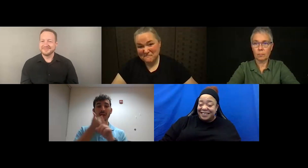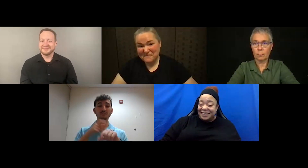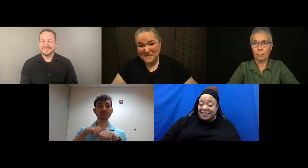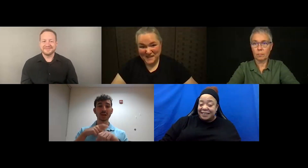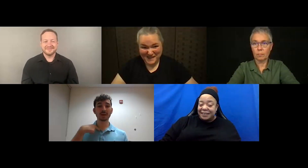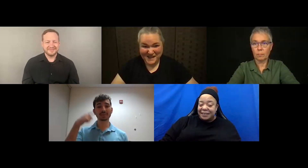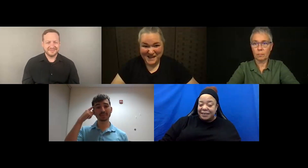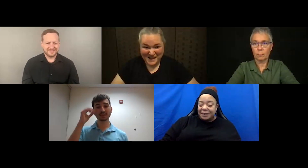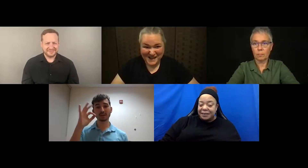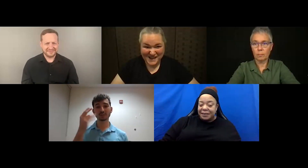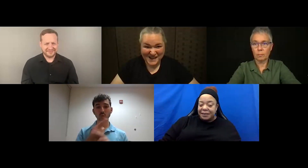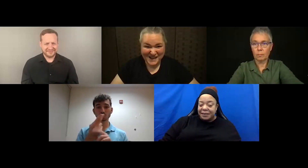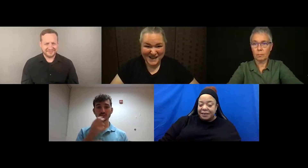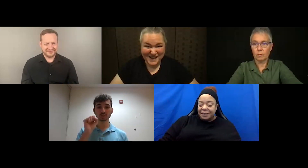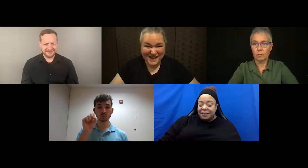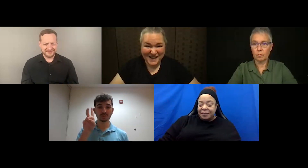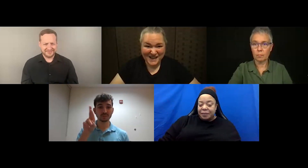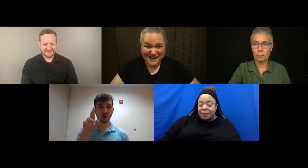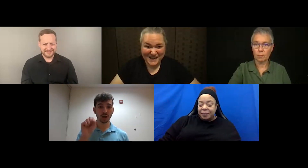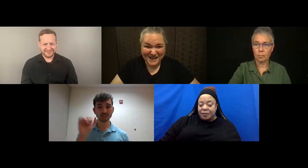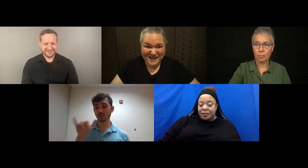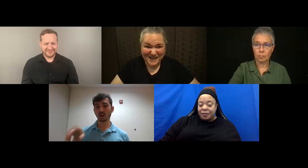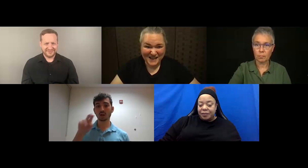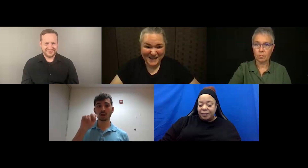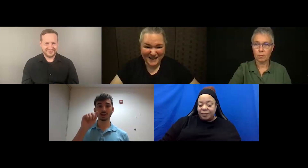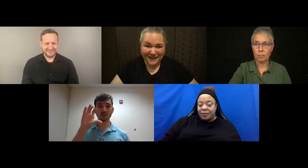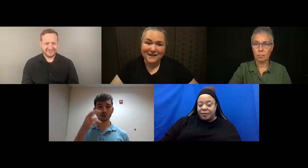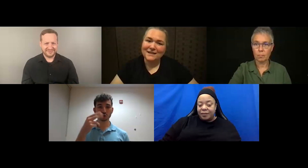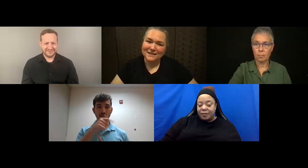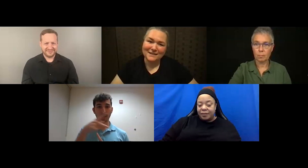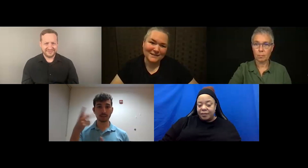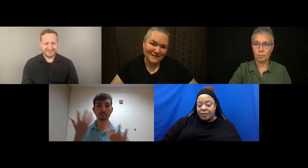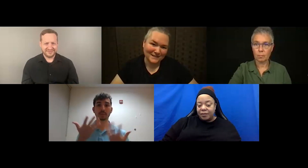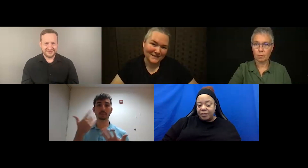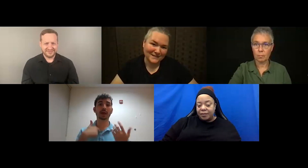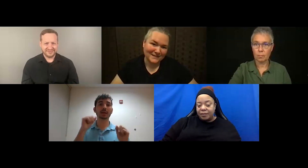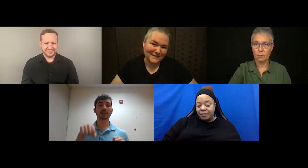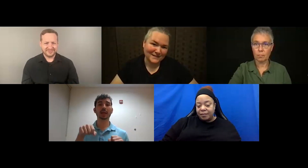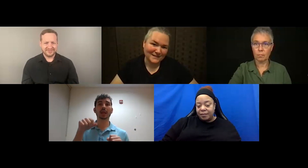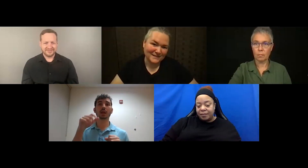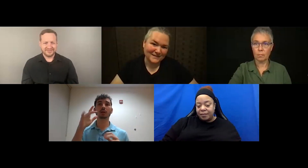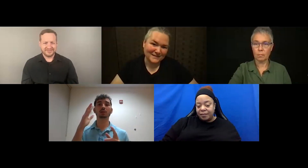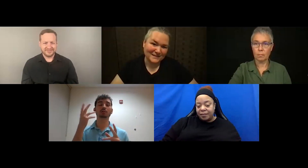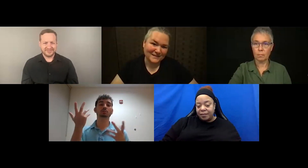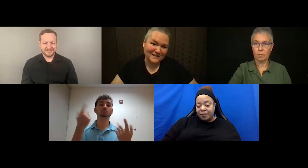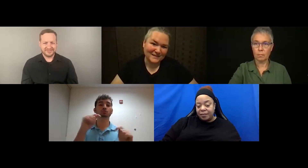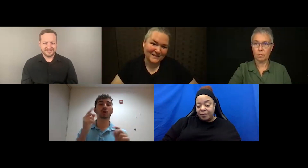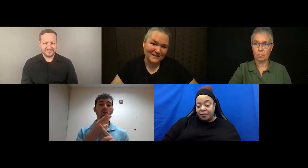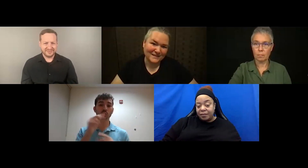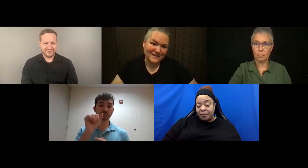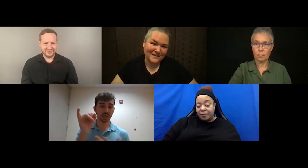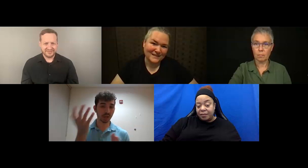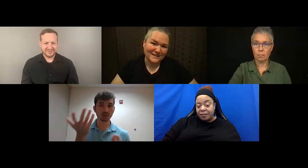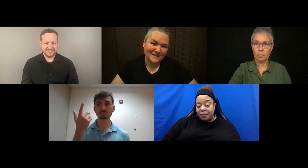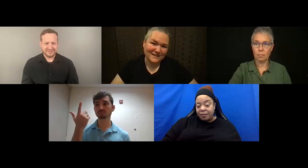Yoel: Every time I think of SVRS or the ntouch Convo app, maybe I could try to use AI?